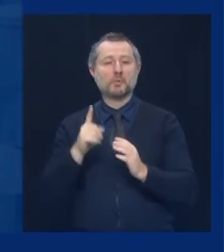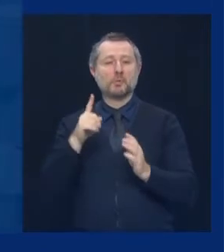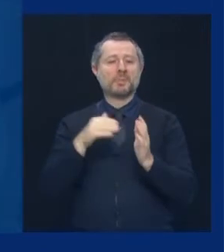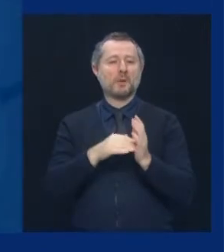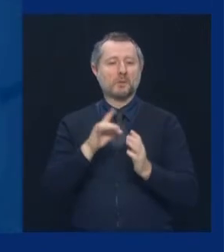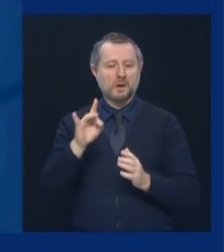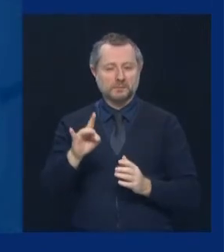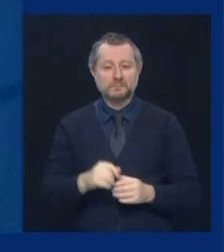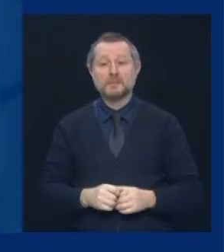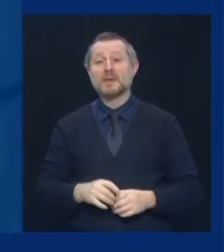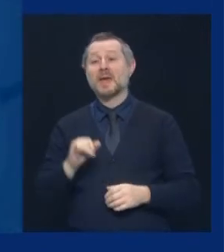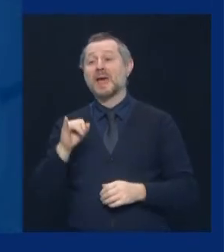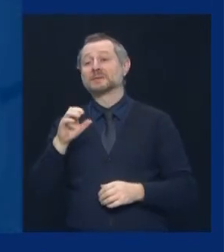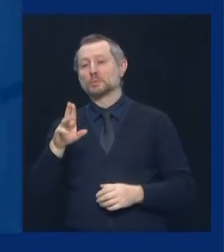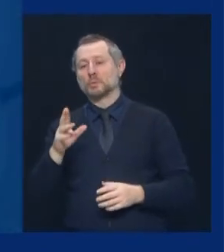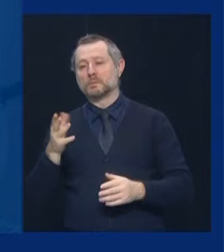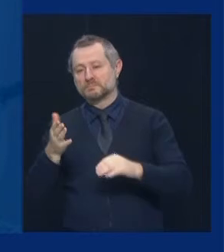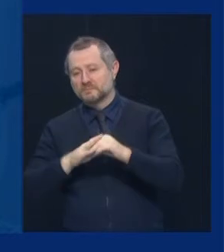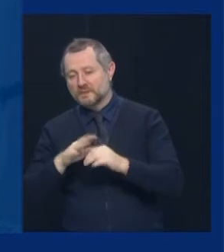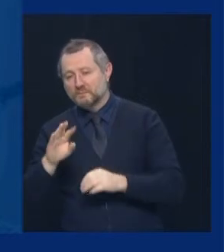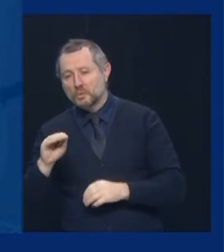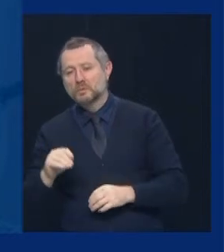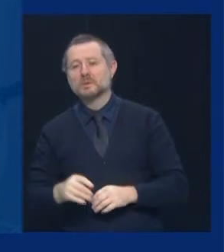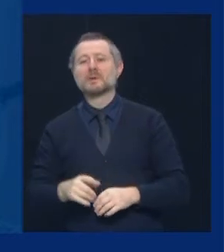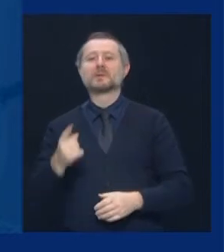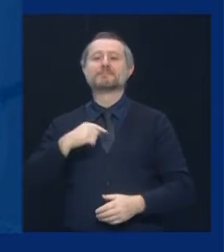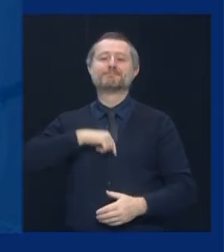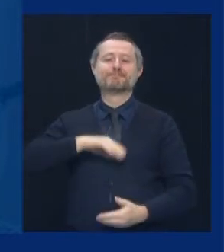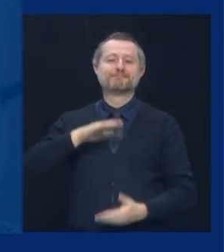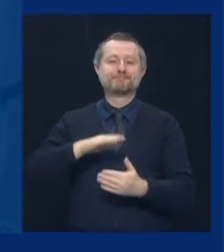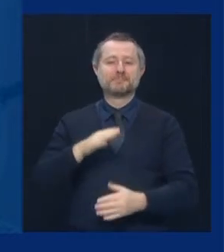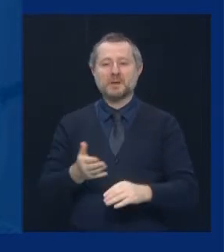DISCHARGES 672.